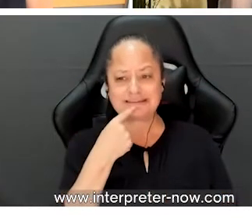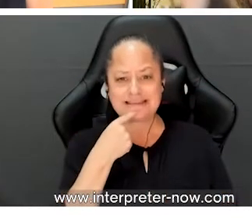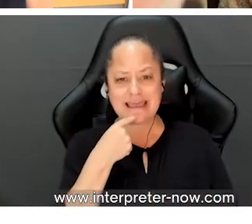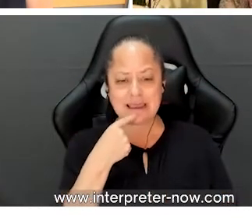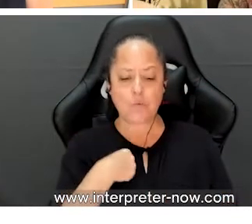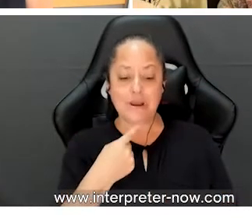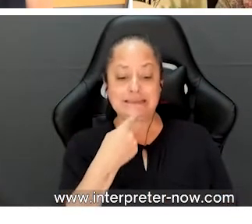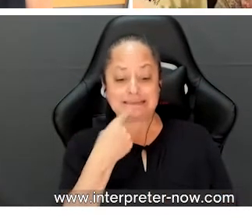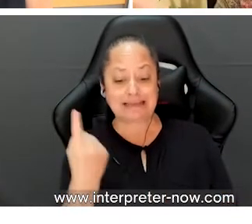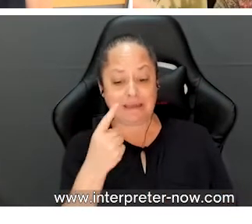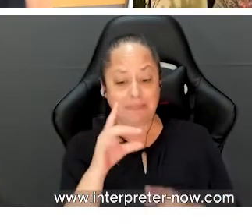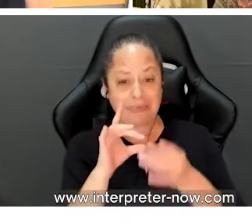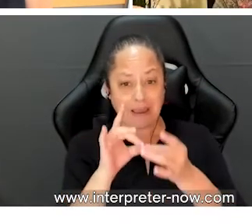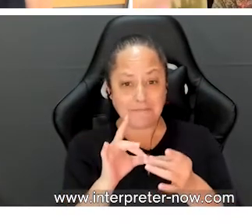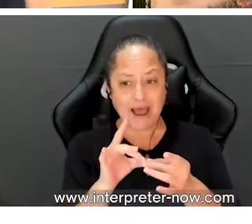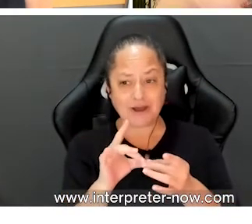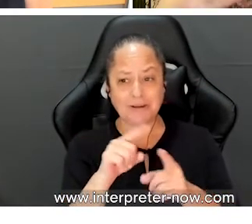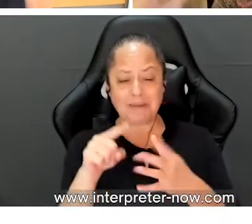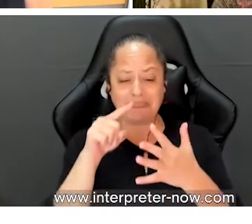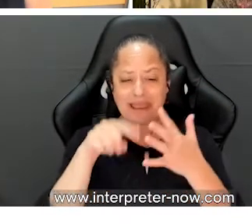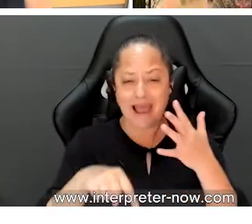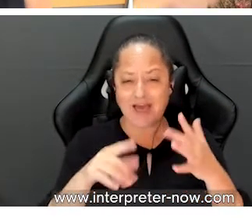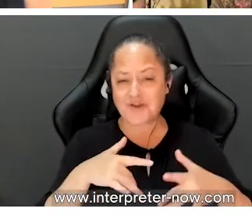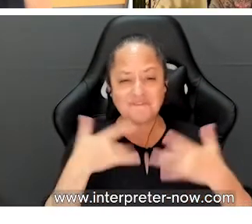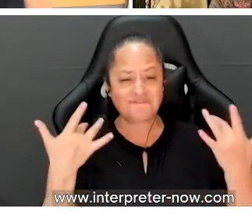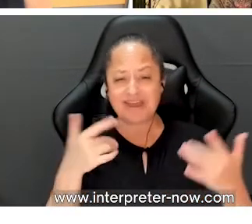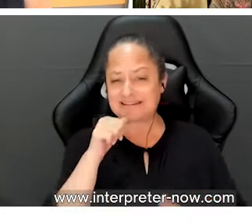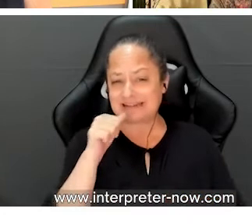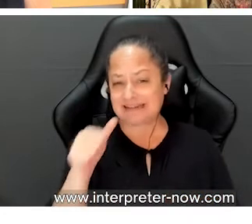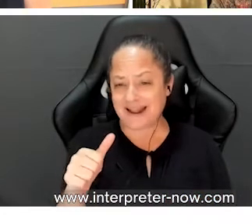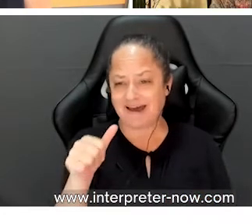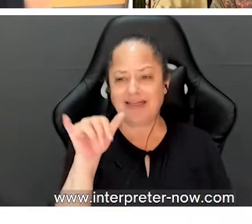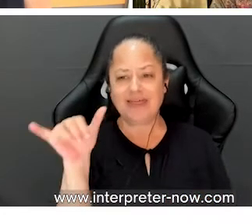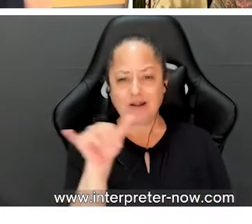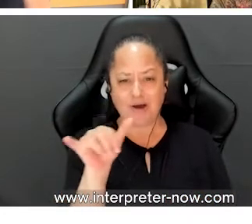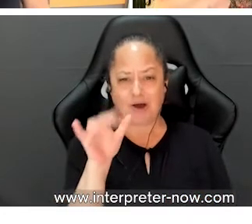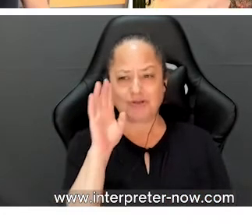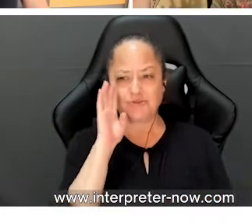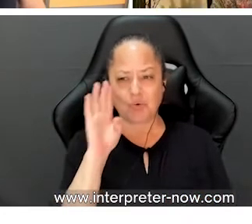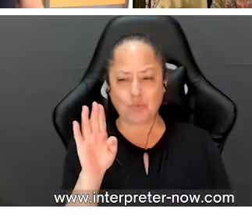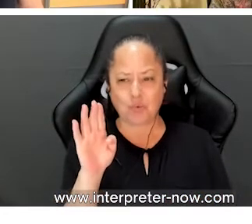But these other events aren't, then that also is going to be problematic, because it's still